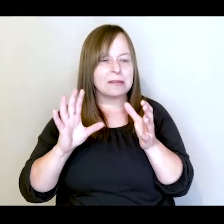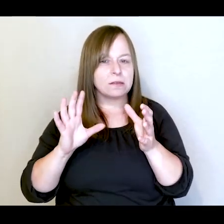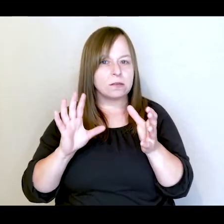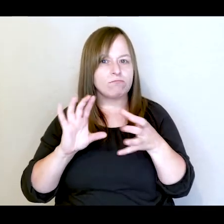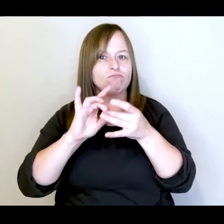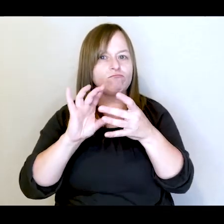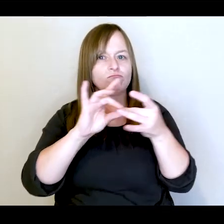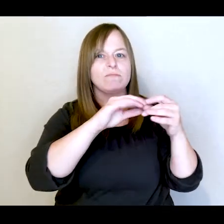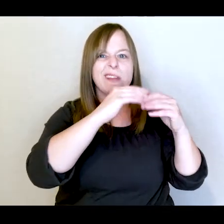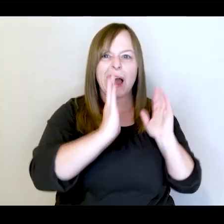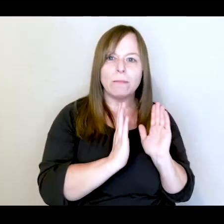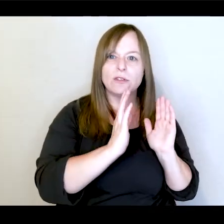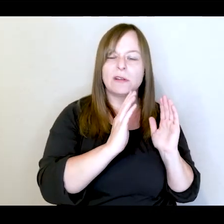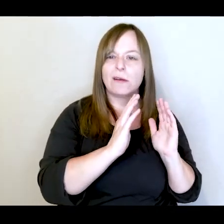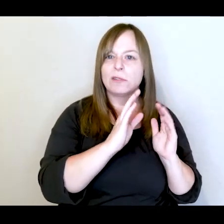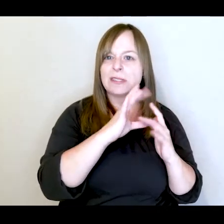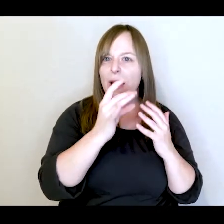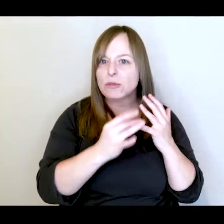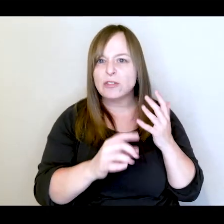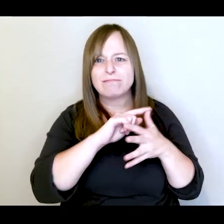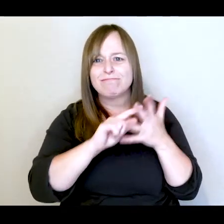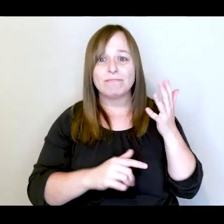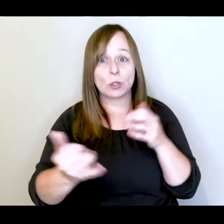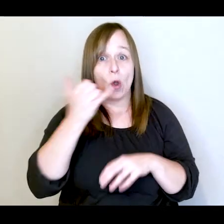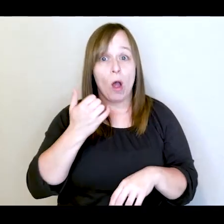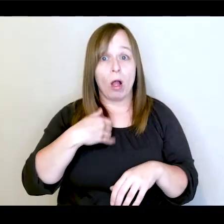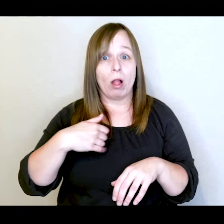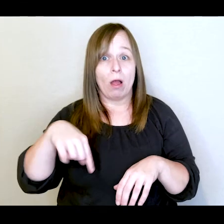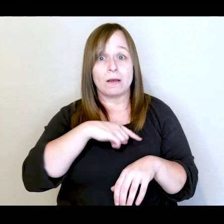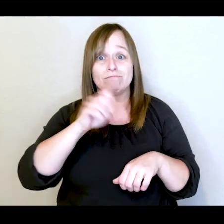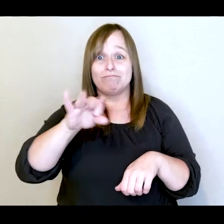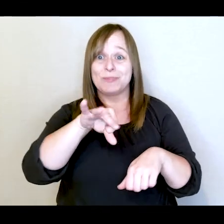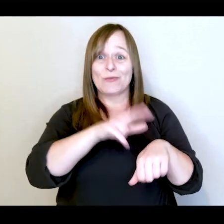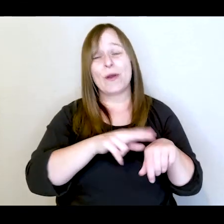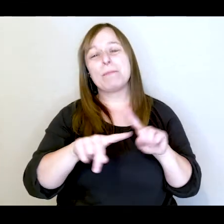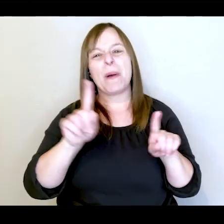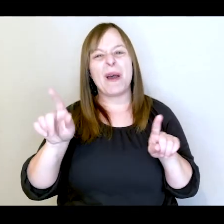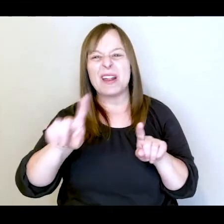them to housing option. So, you know, please call us but also know that you're